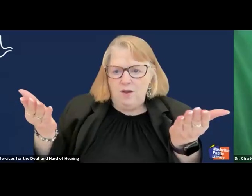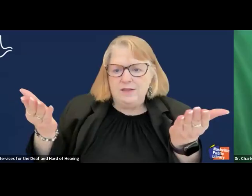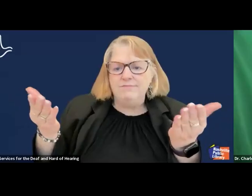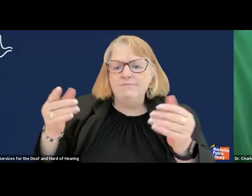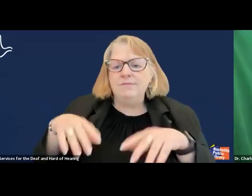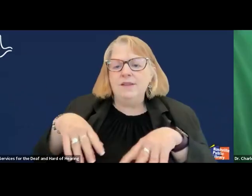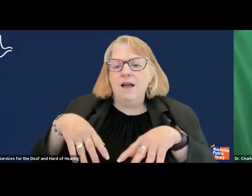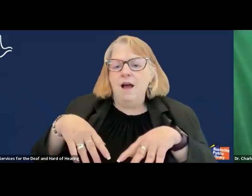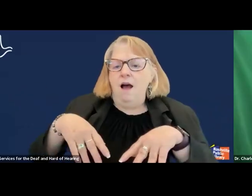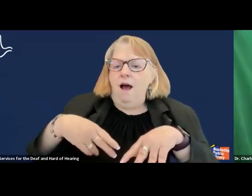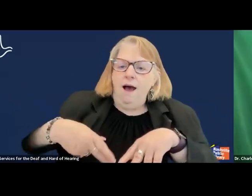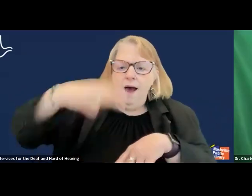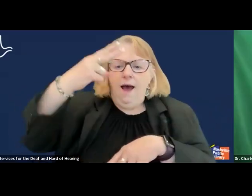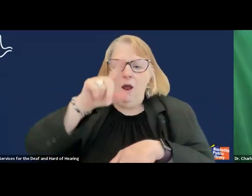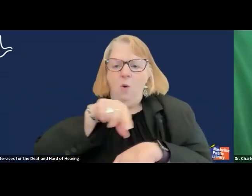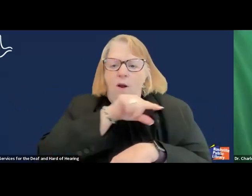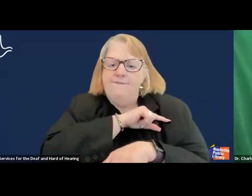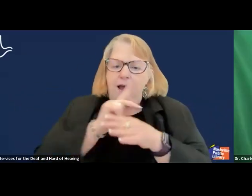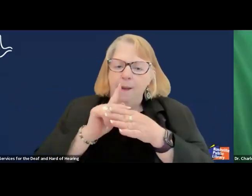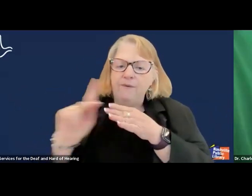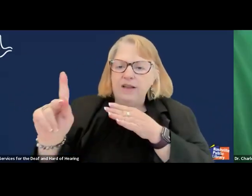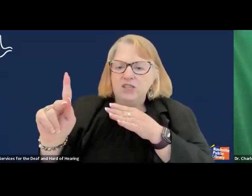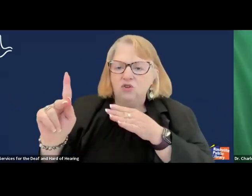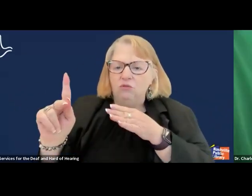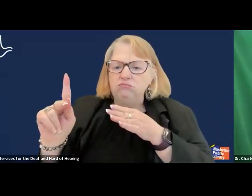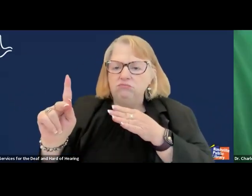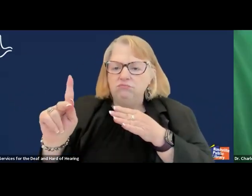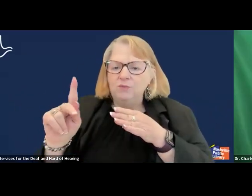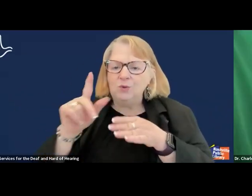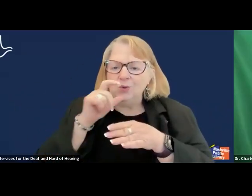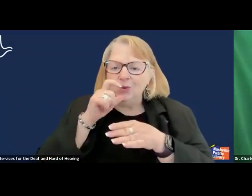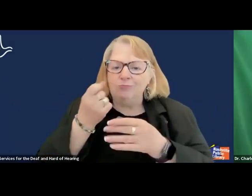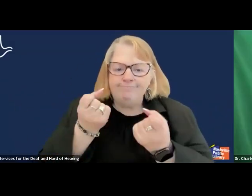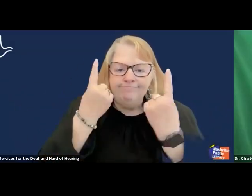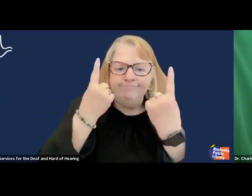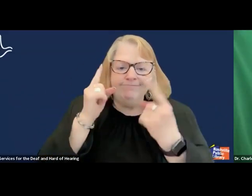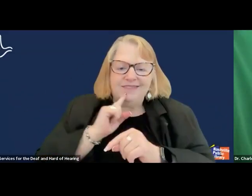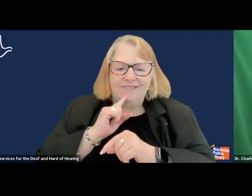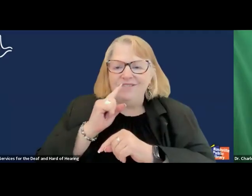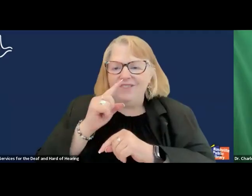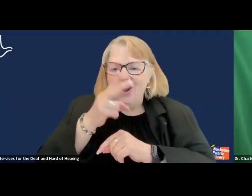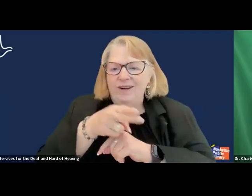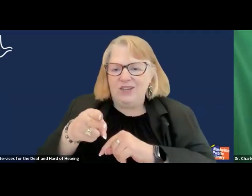The TSD DMPA program trains higher supports and uses a validated curriculum,